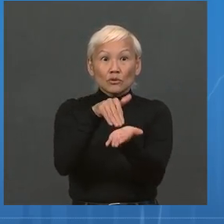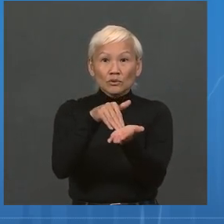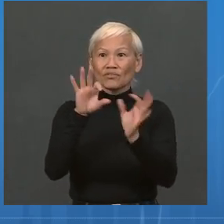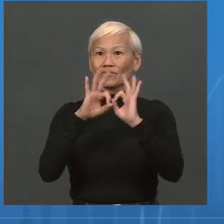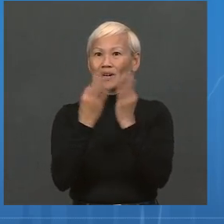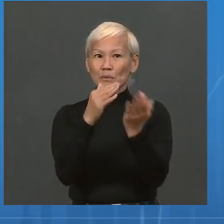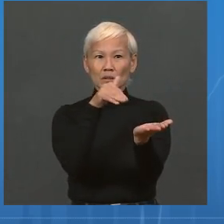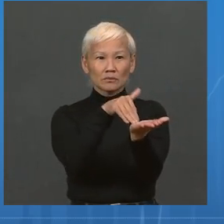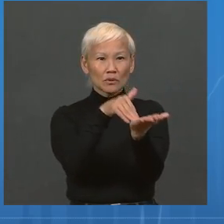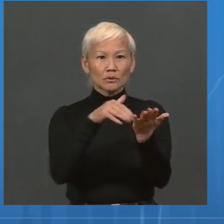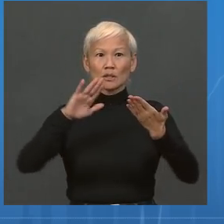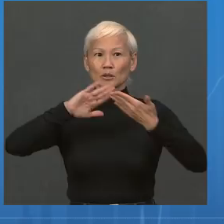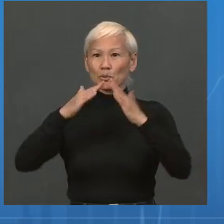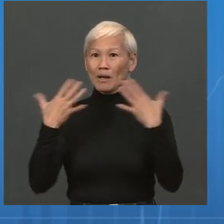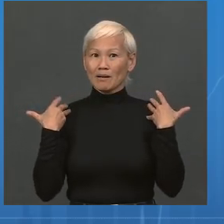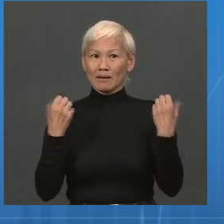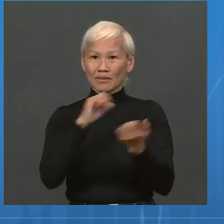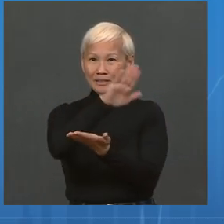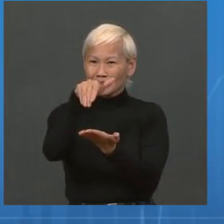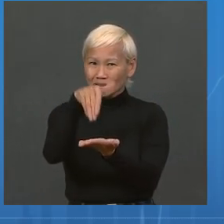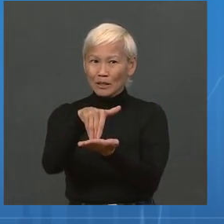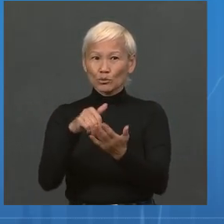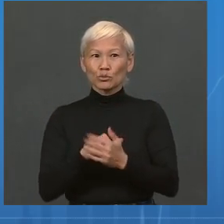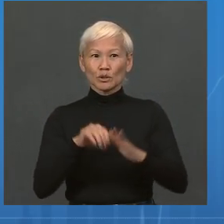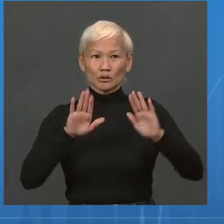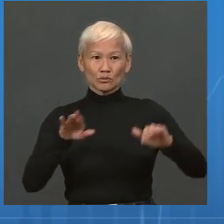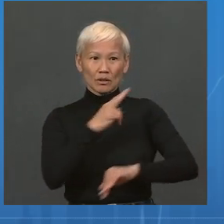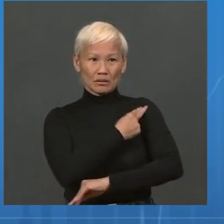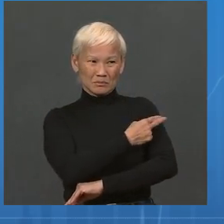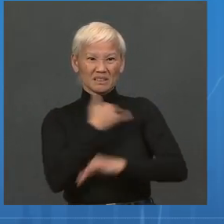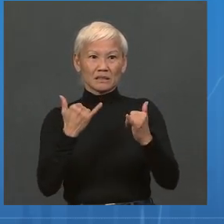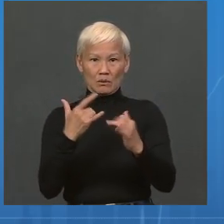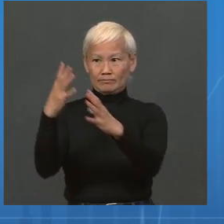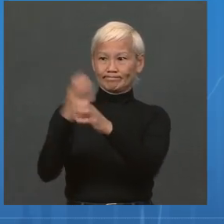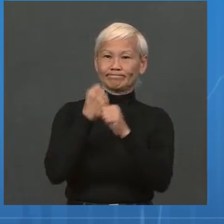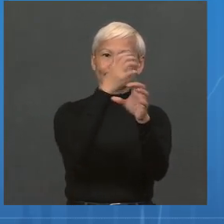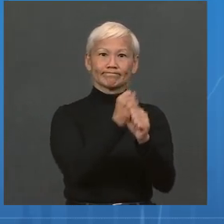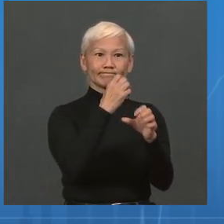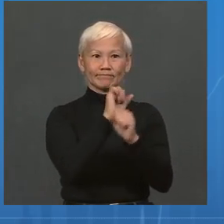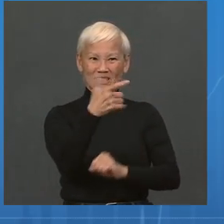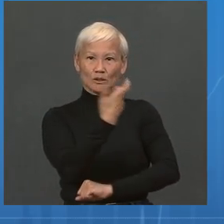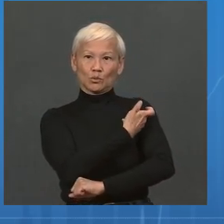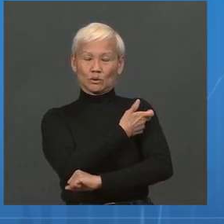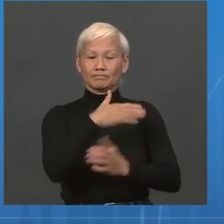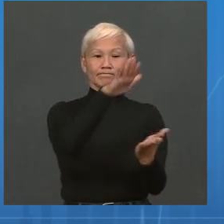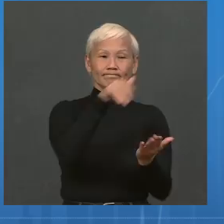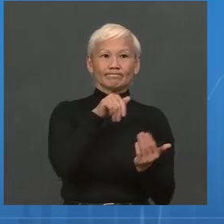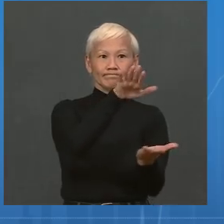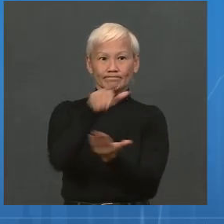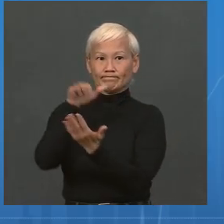and children's hospitals are receiving doses and are standing up their operations across the next several days.